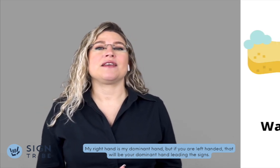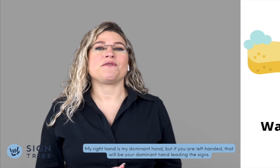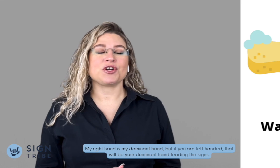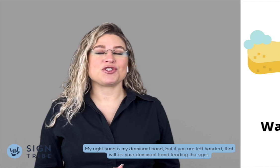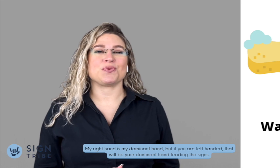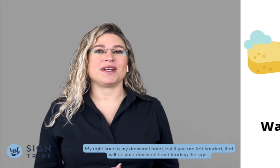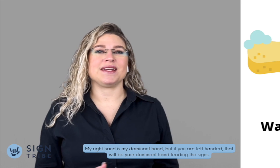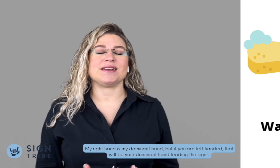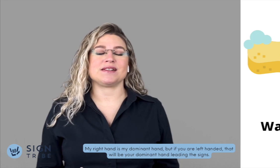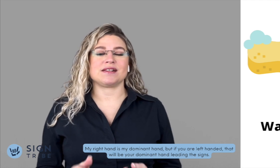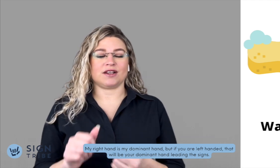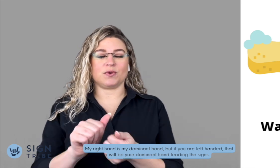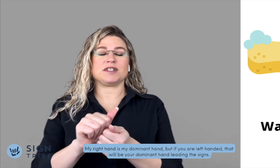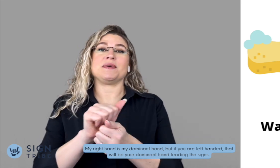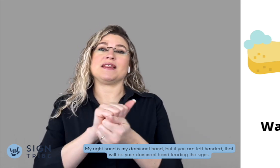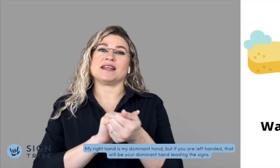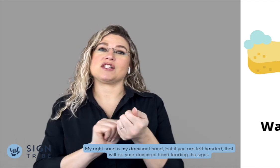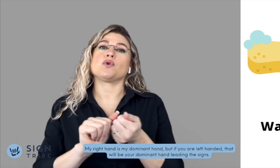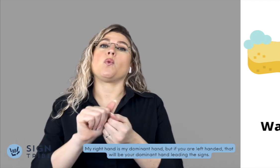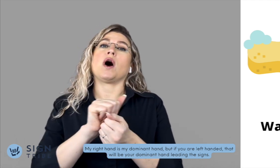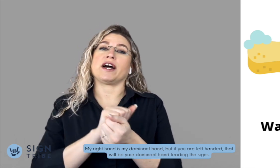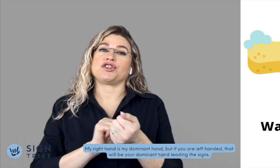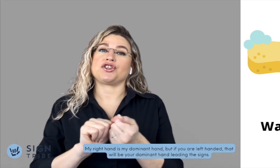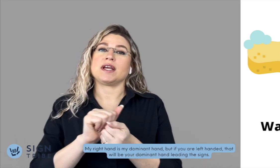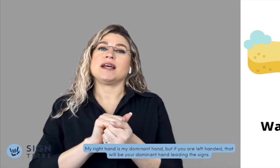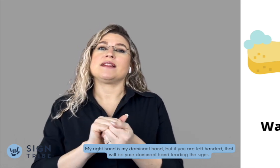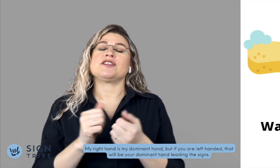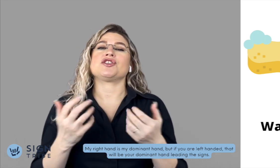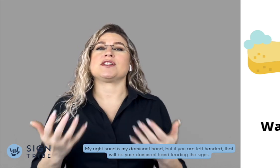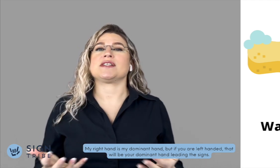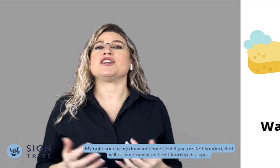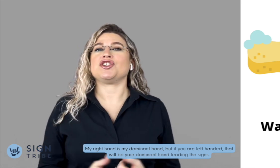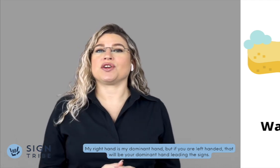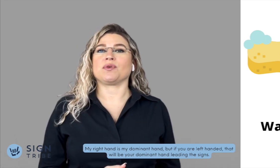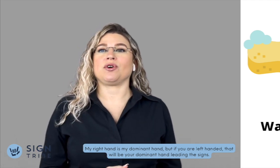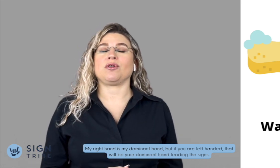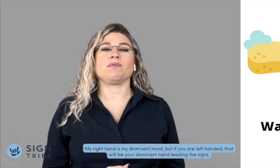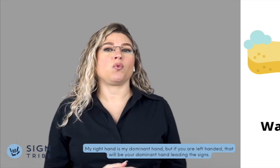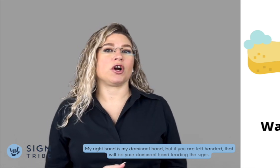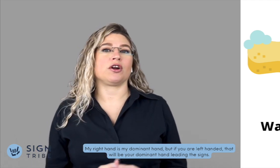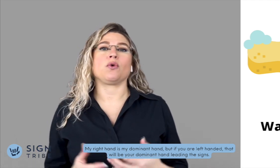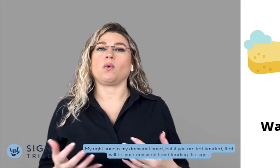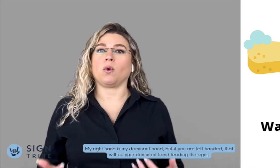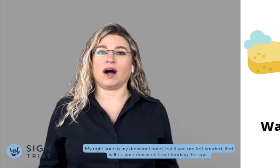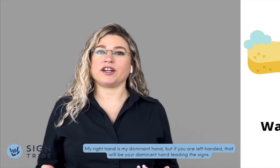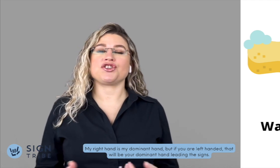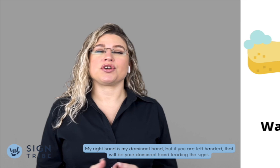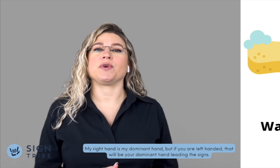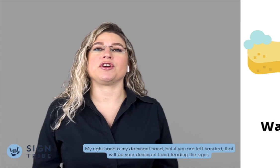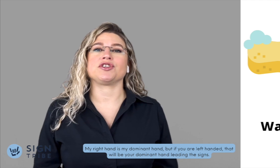The first one is going to be this, wash. This is just the general word wash when you're just